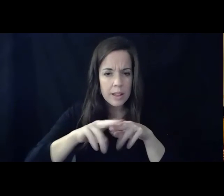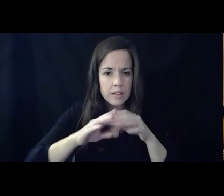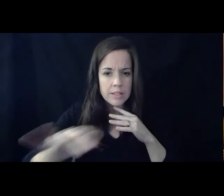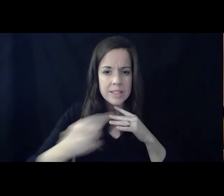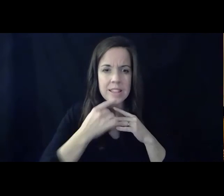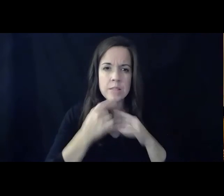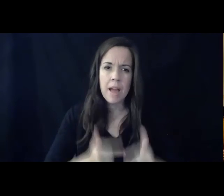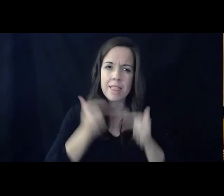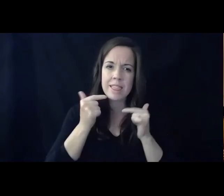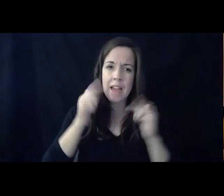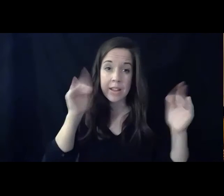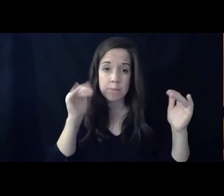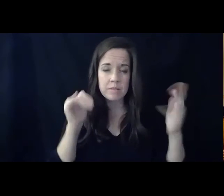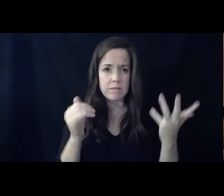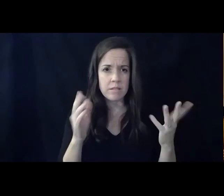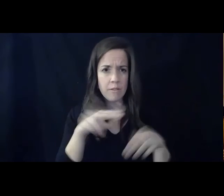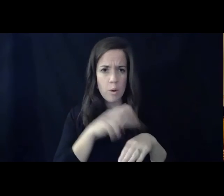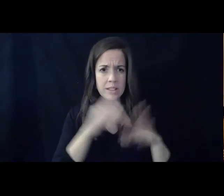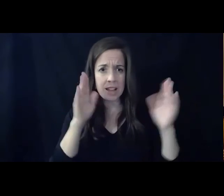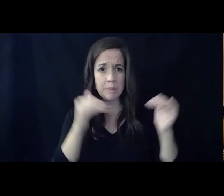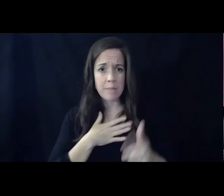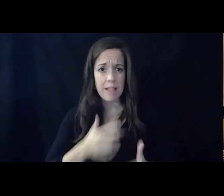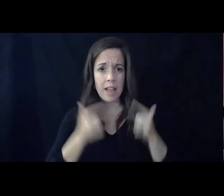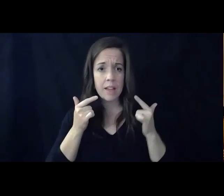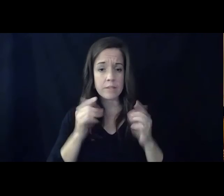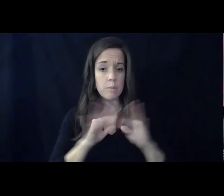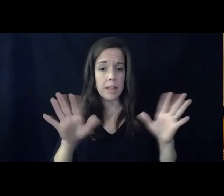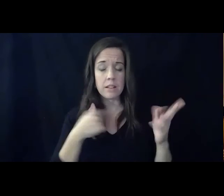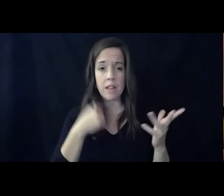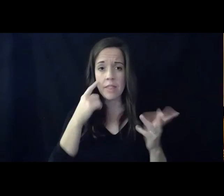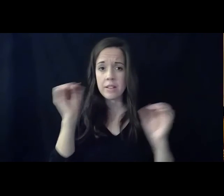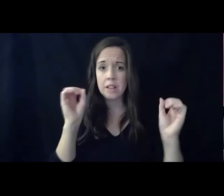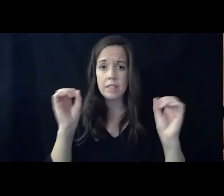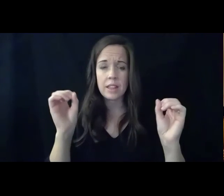of course I expect my life, so plain I thought nothing would ever take it, and while he